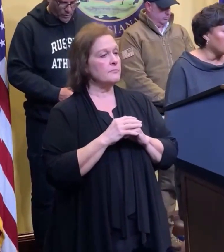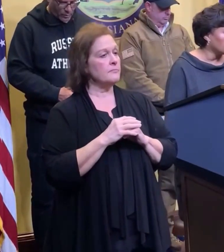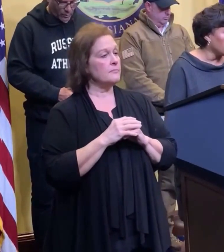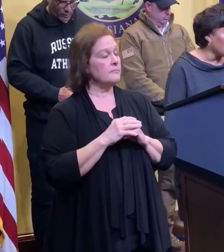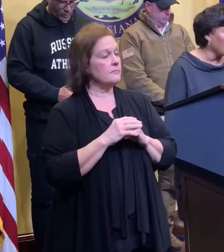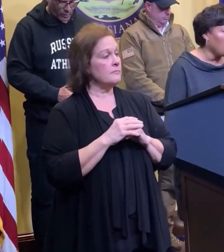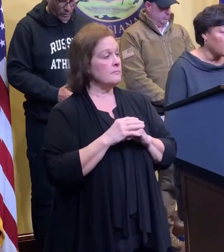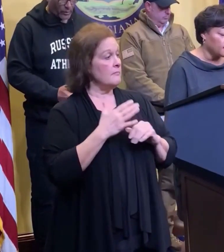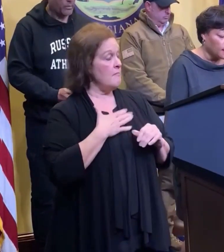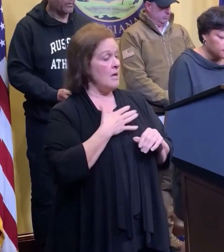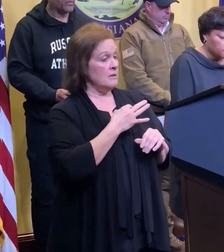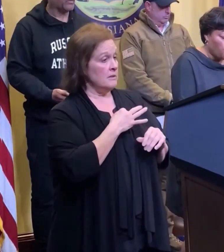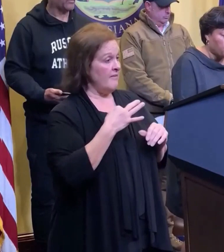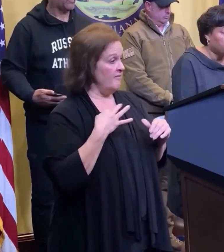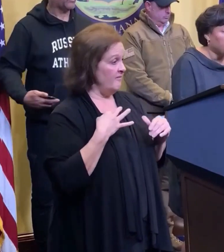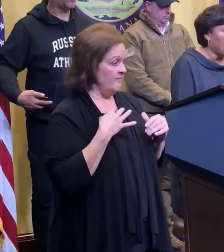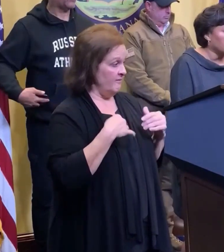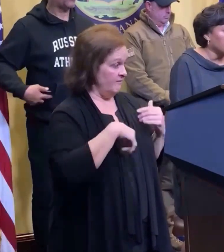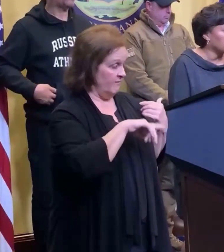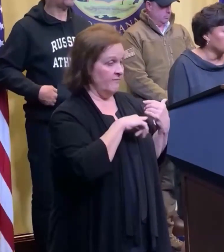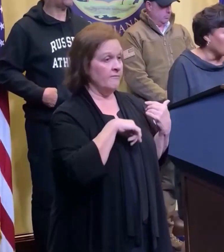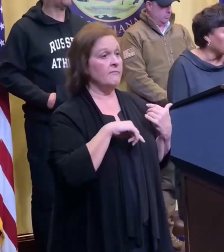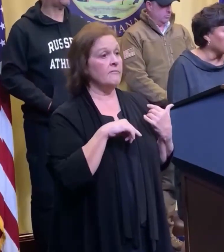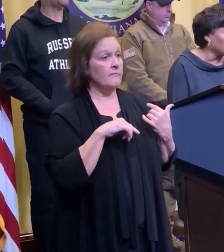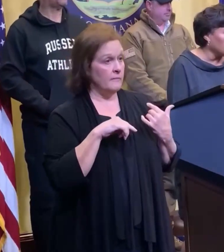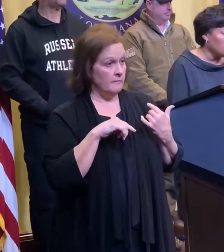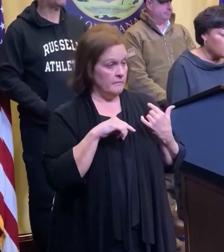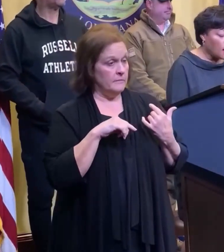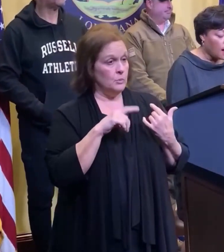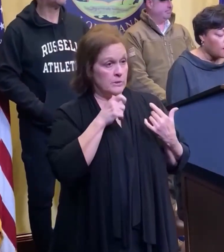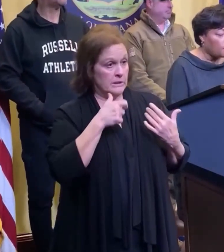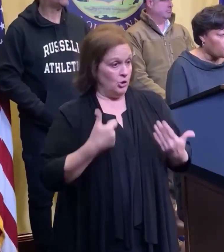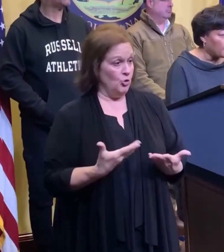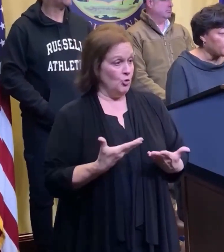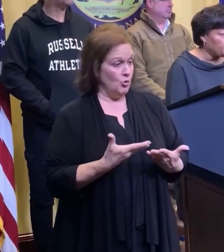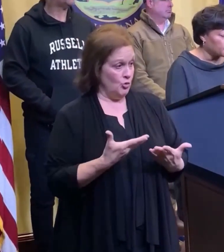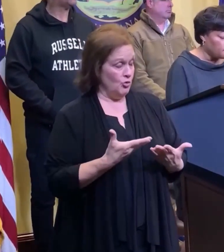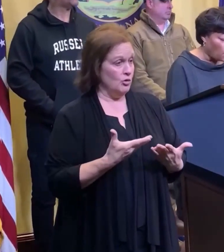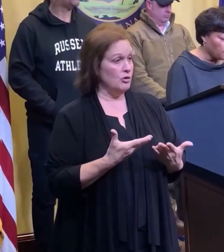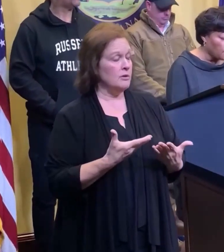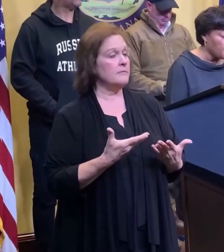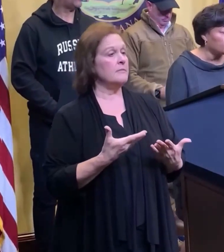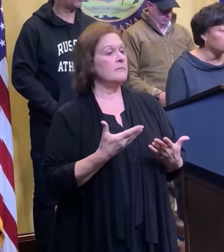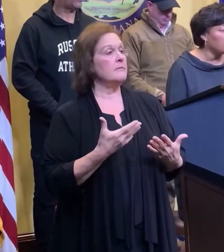personnel my supportive staff that's joining me right here at the podium and at this time